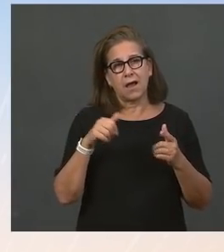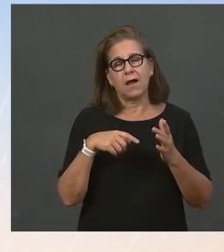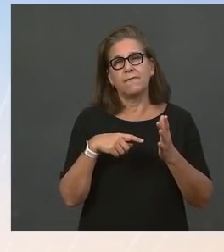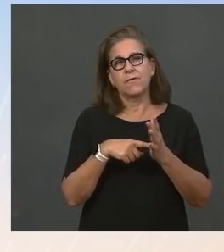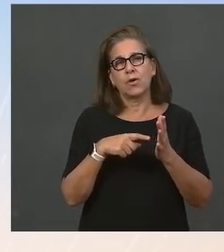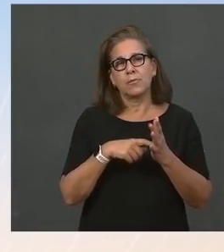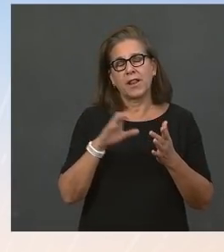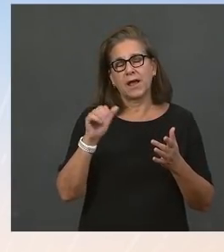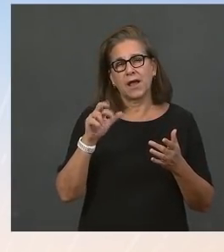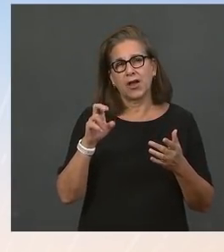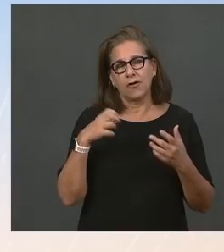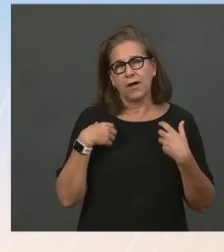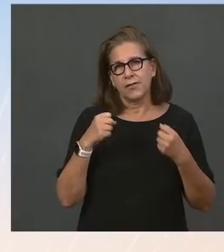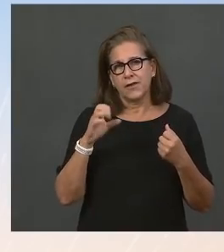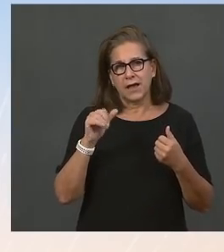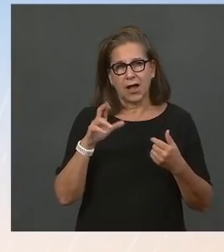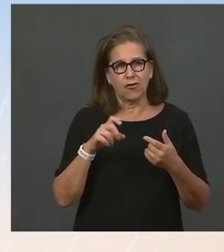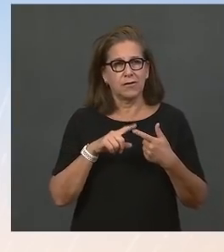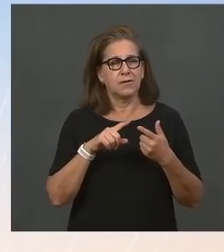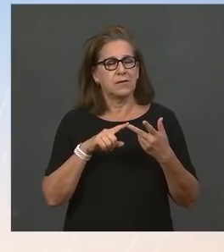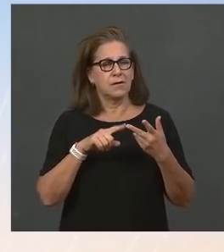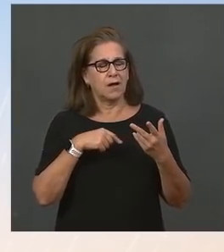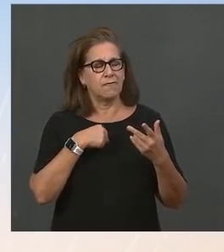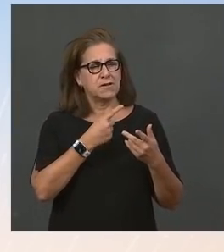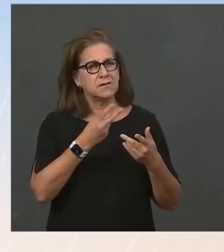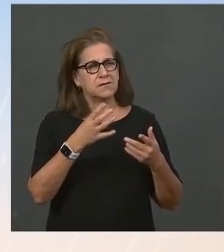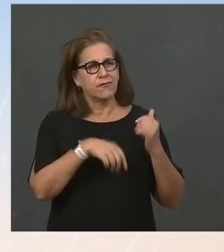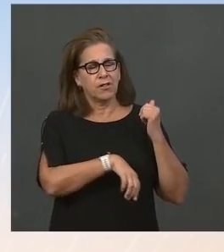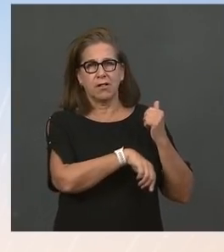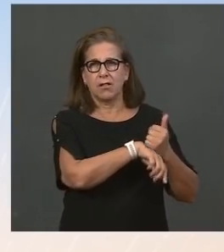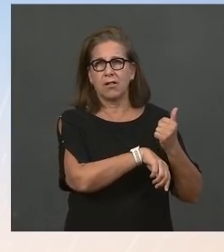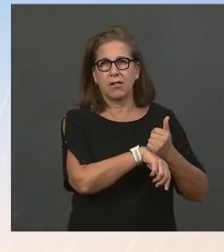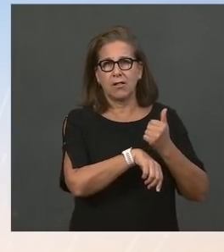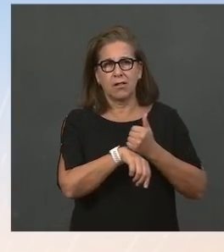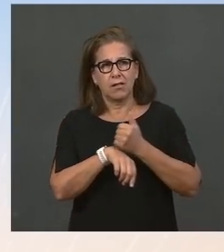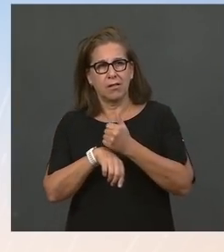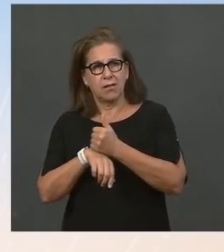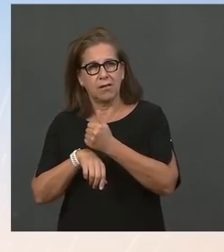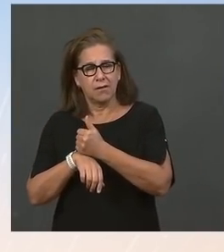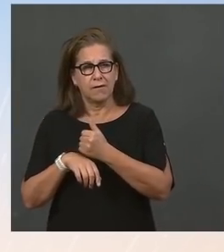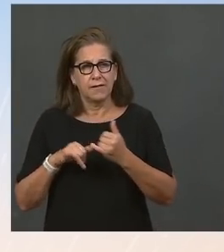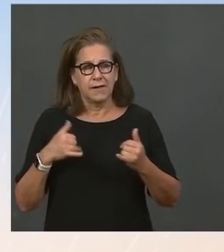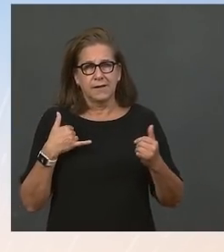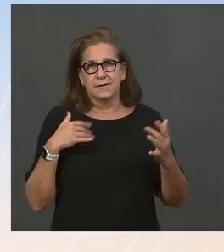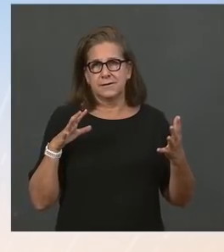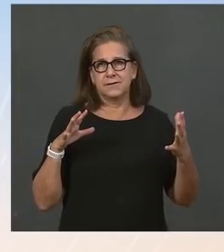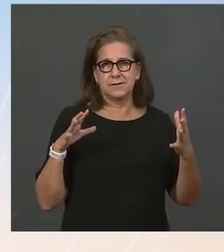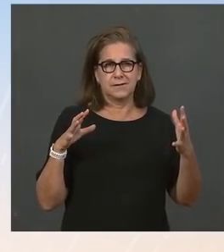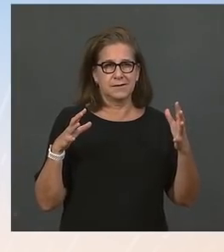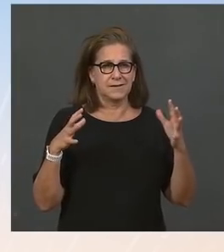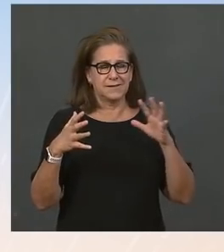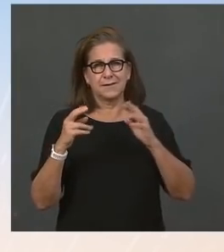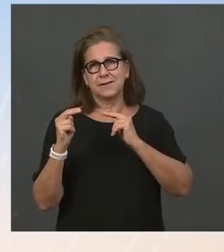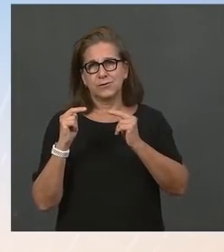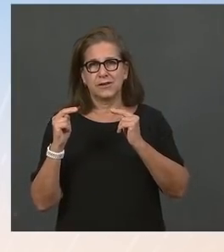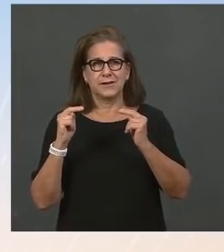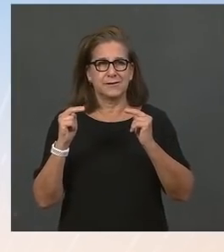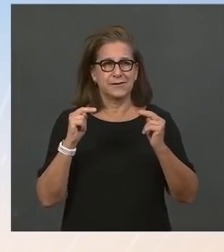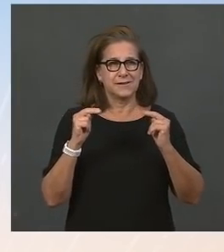And whatever the topline number is -- which we're still, obviously, working through and negotiating -- this is on track to change millions of middle-class